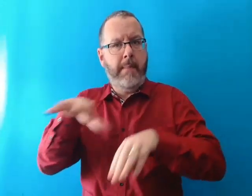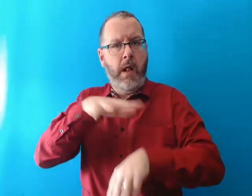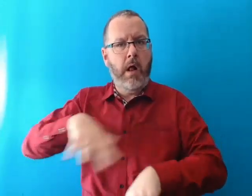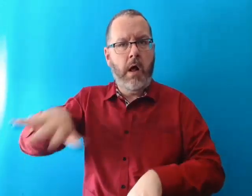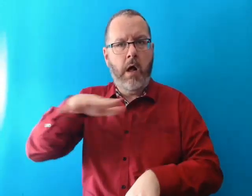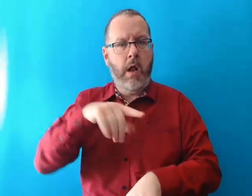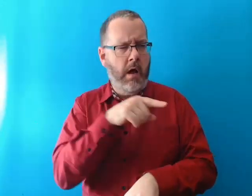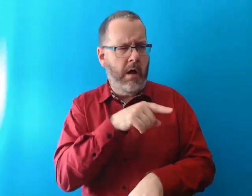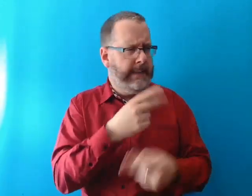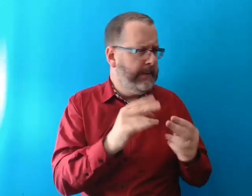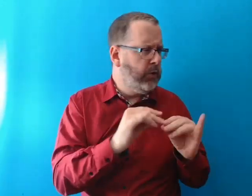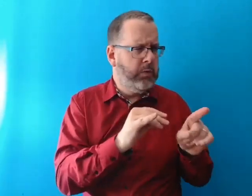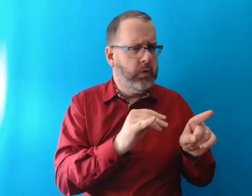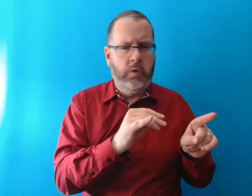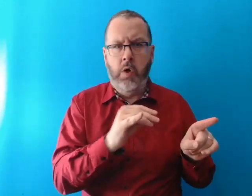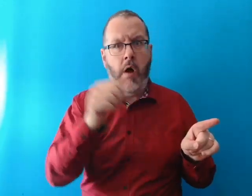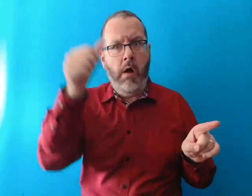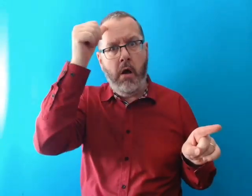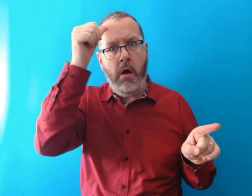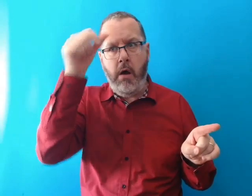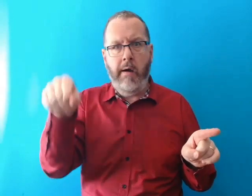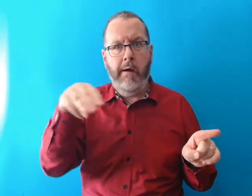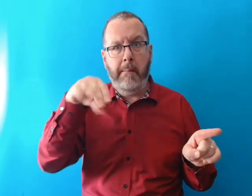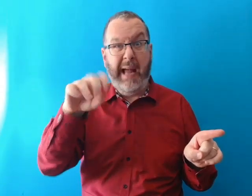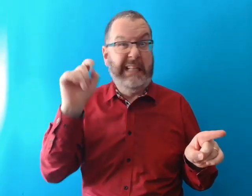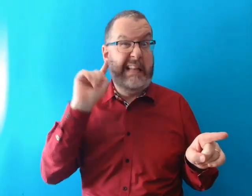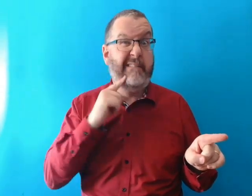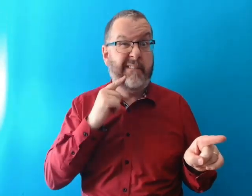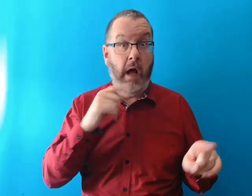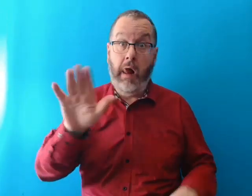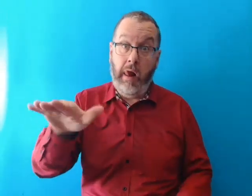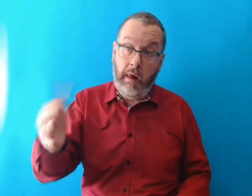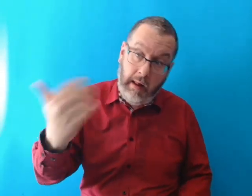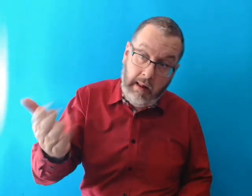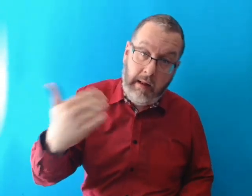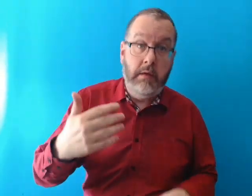and so he was sought out for the job.